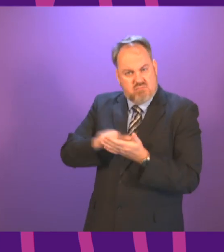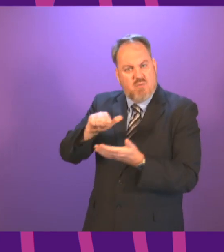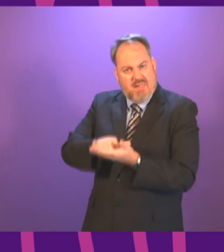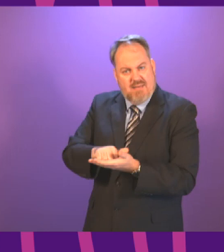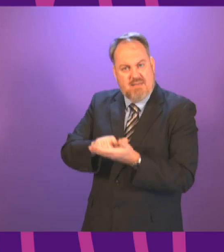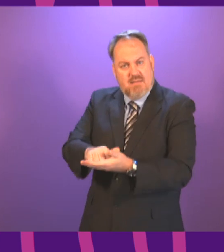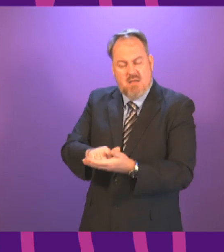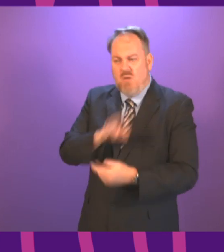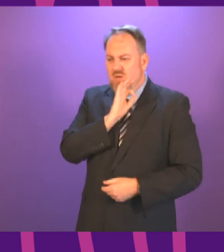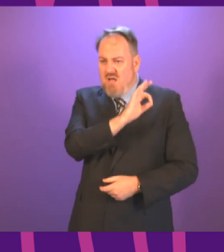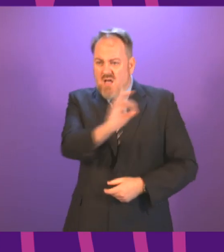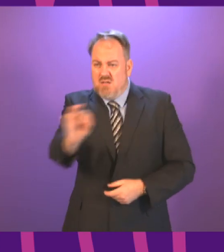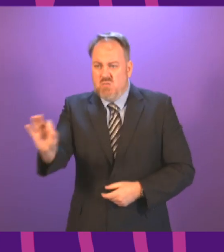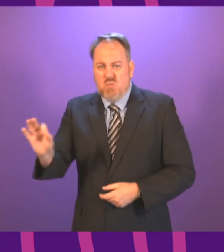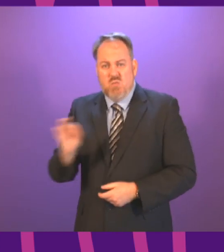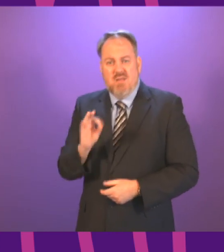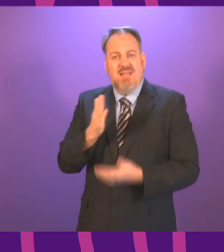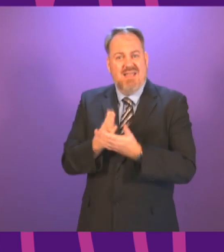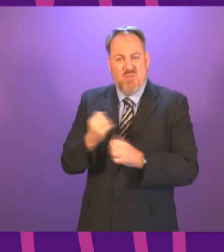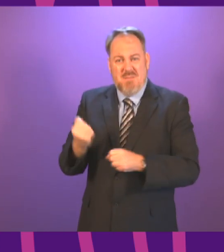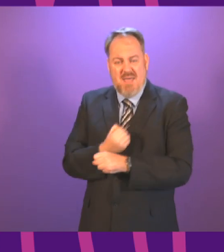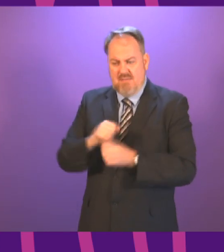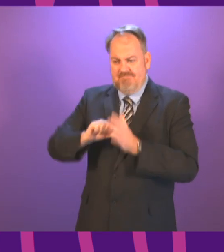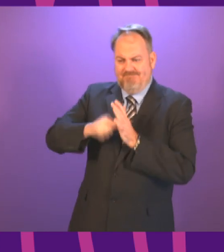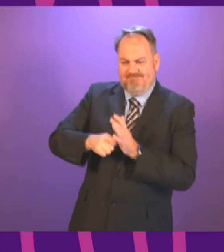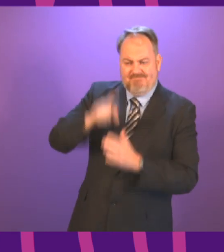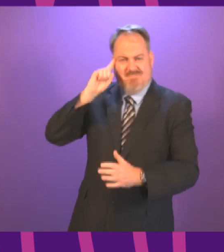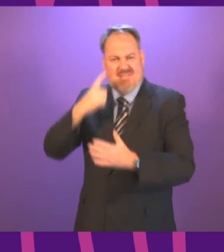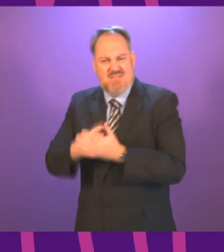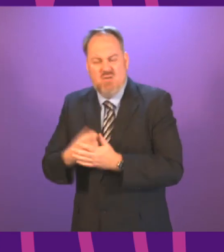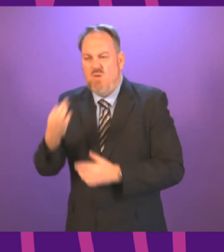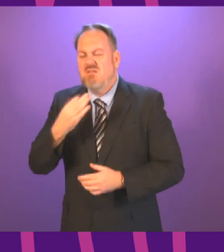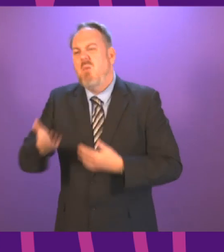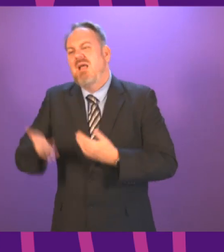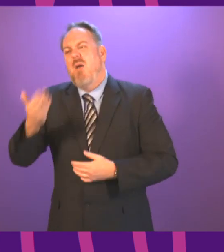When we do that, members across the chamber should remember that if we are pressed to